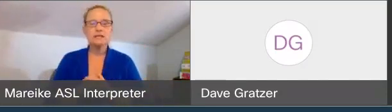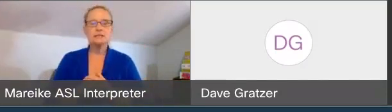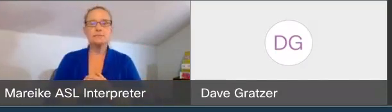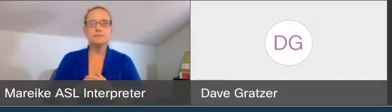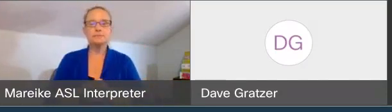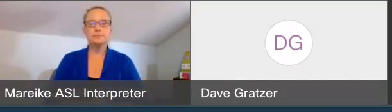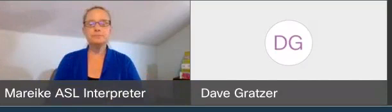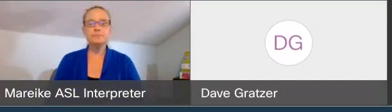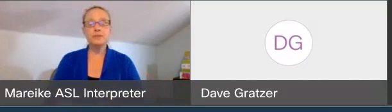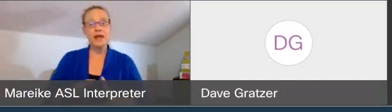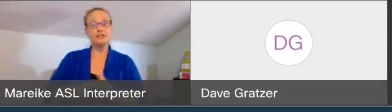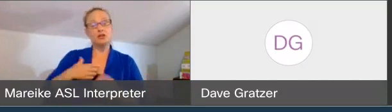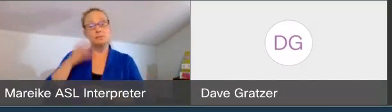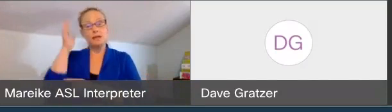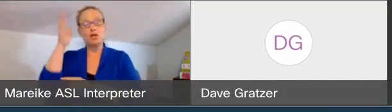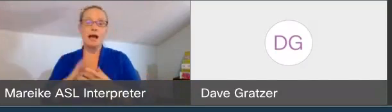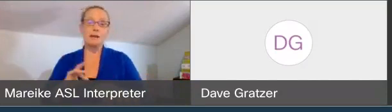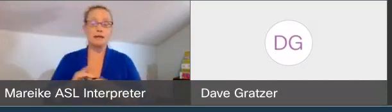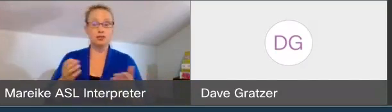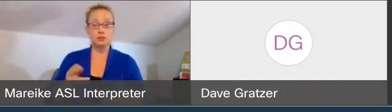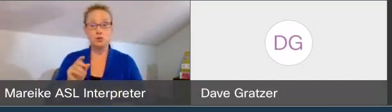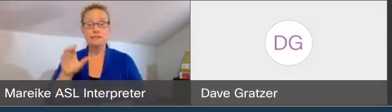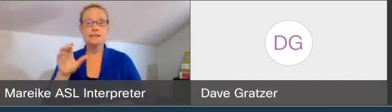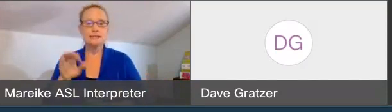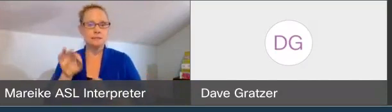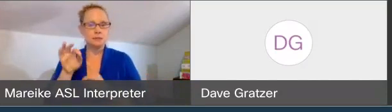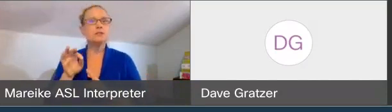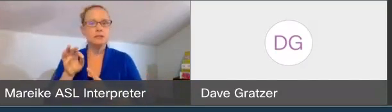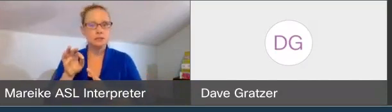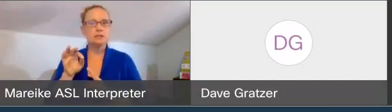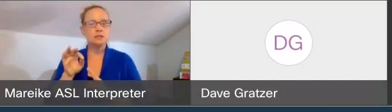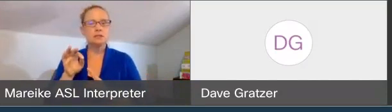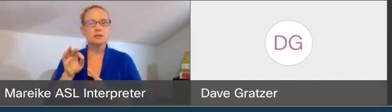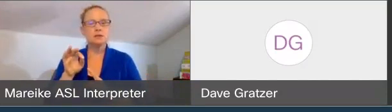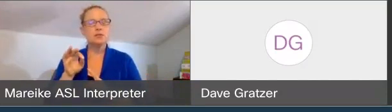my talk, I mentioned that in New York City particularly there's a single point of access. So